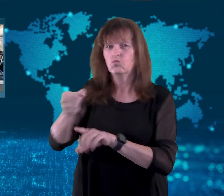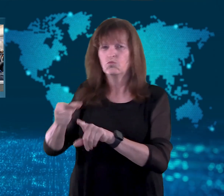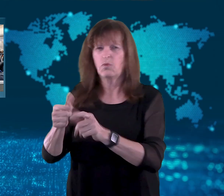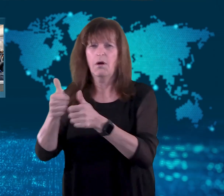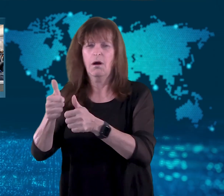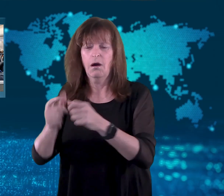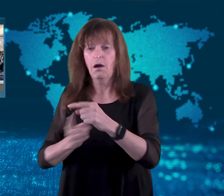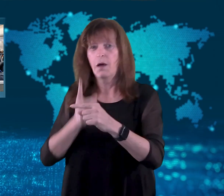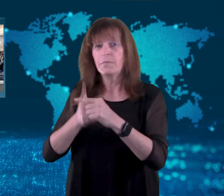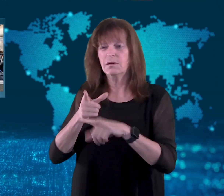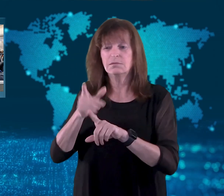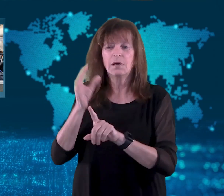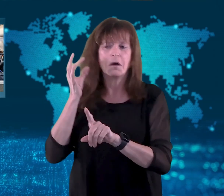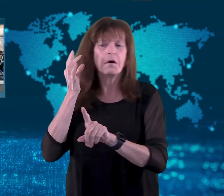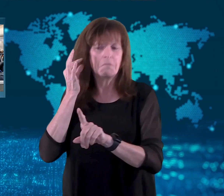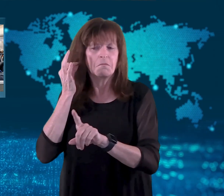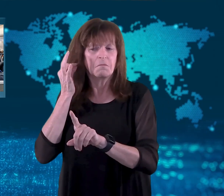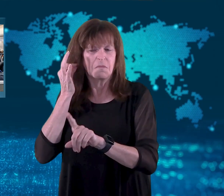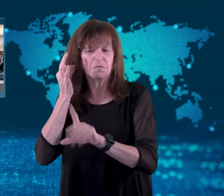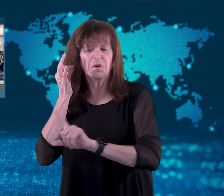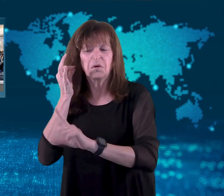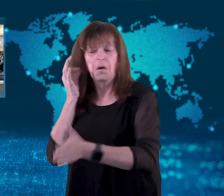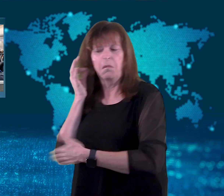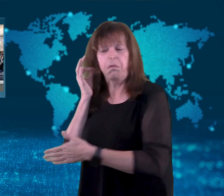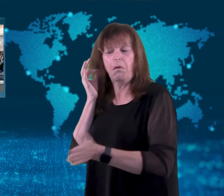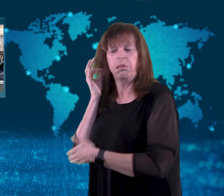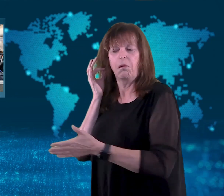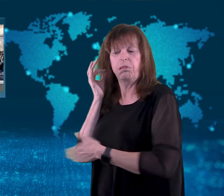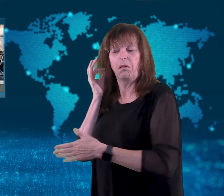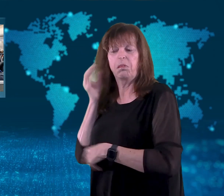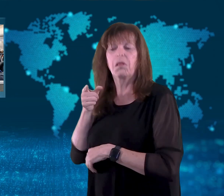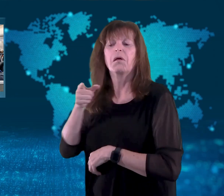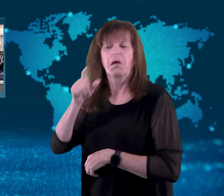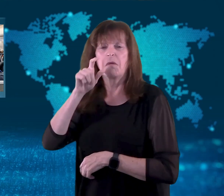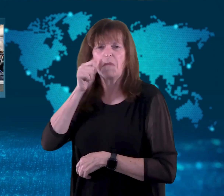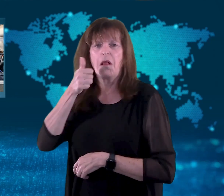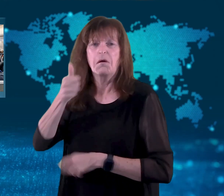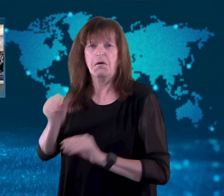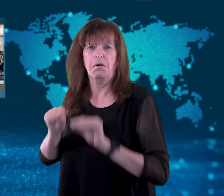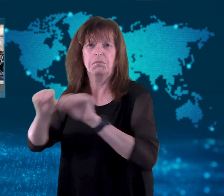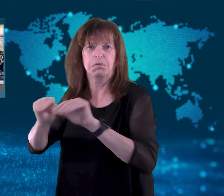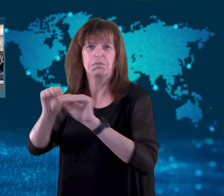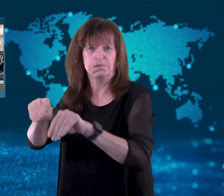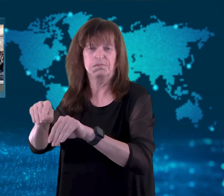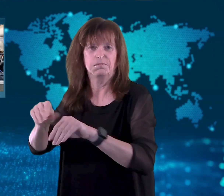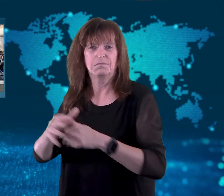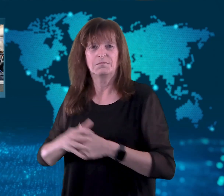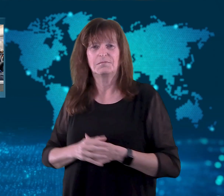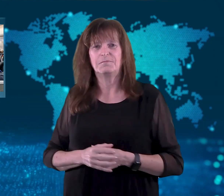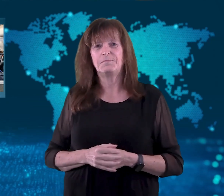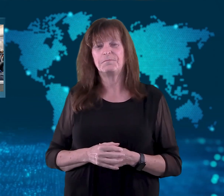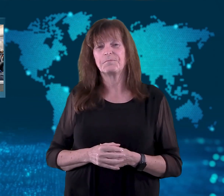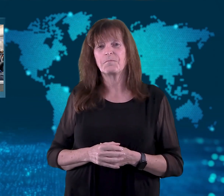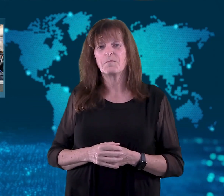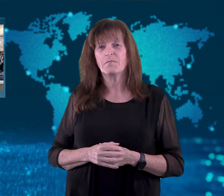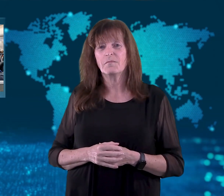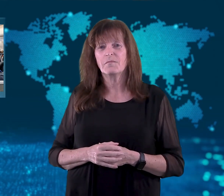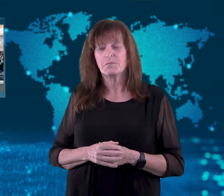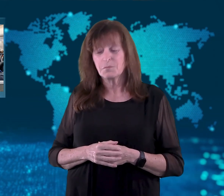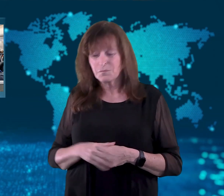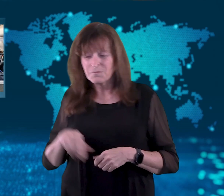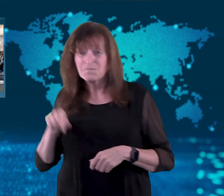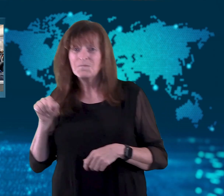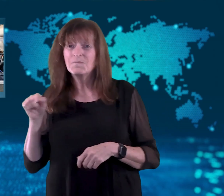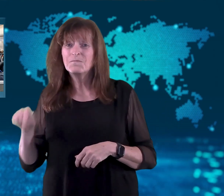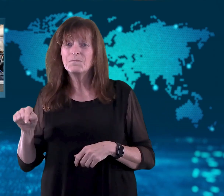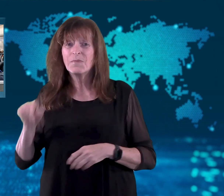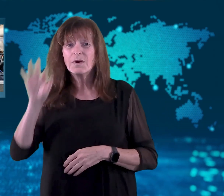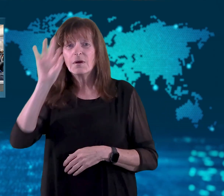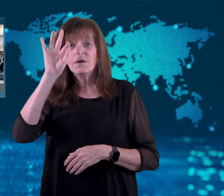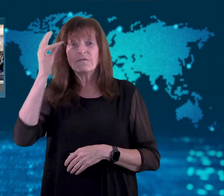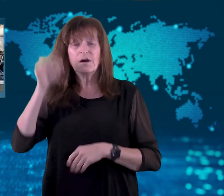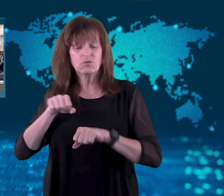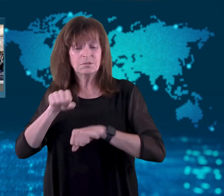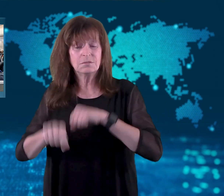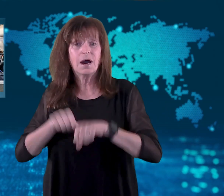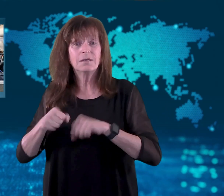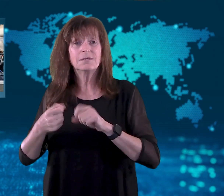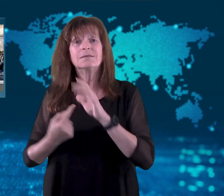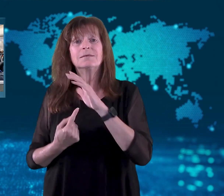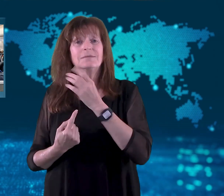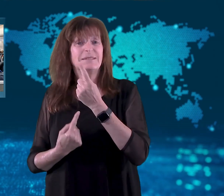Cycling fans are accusing the federation of favoritism and sexism.